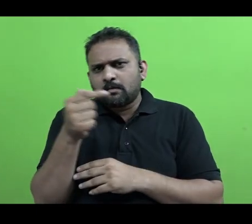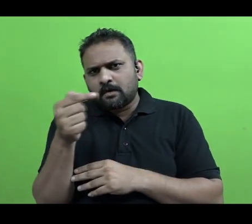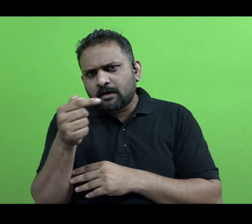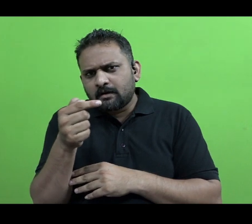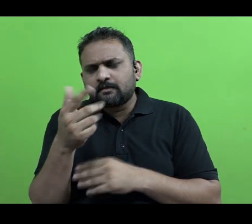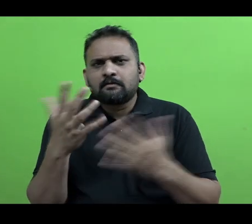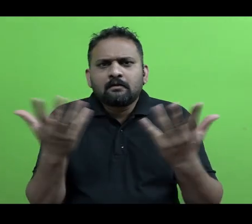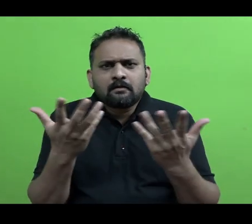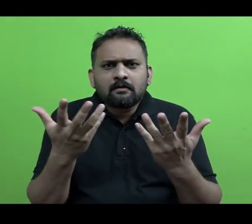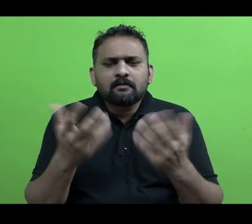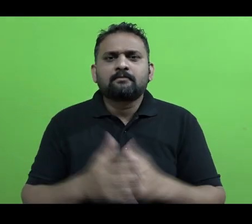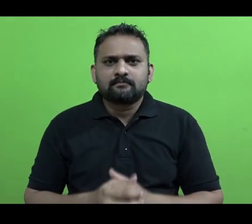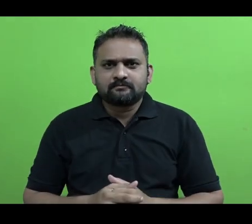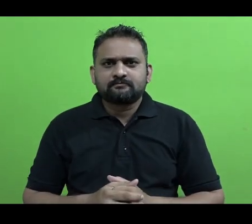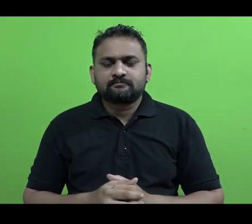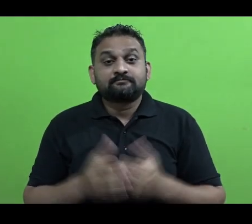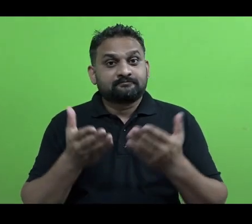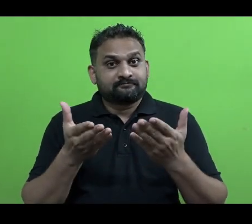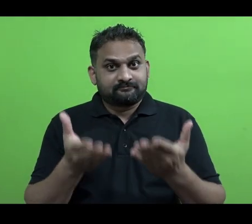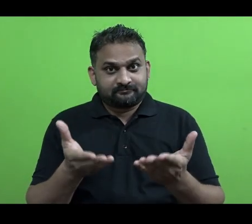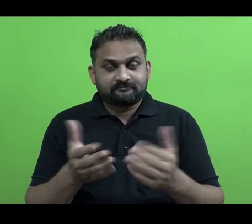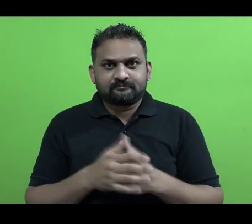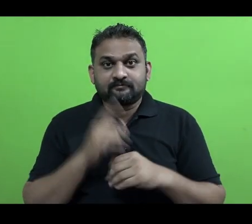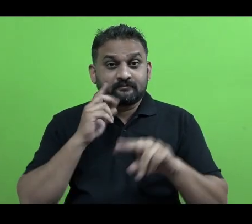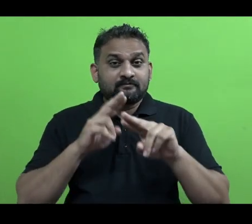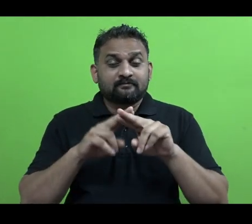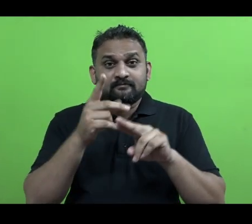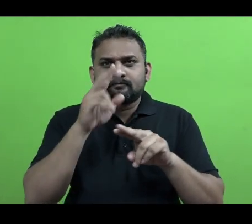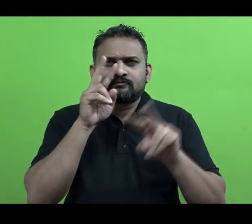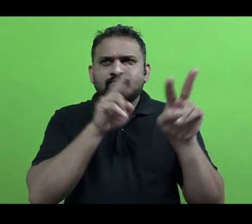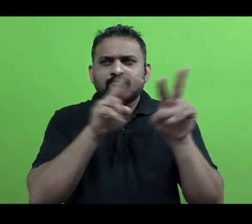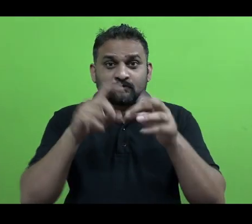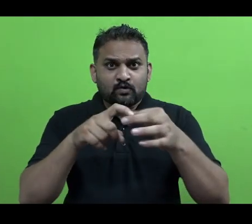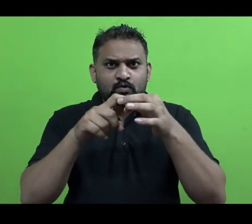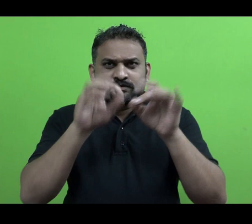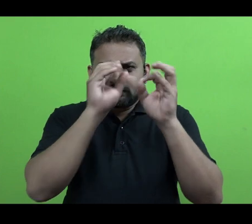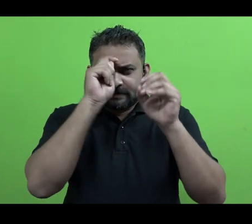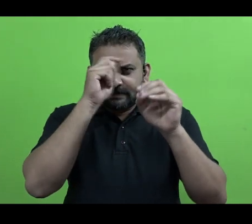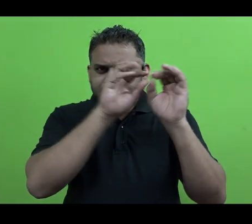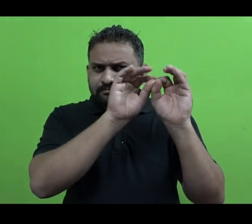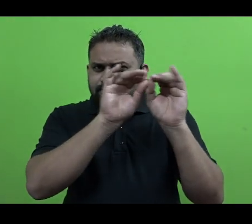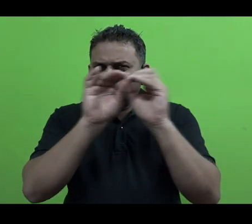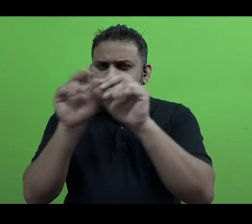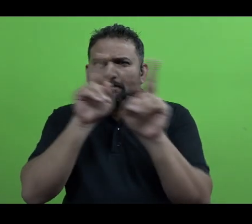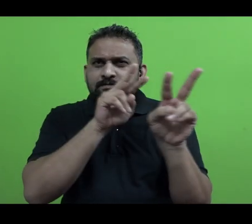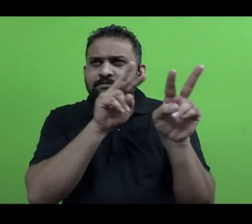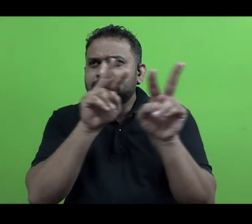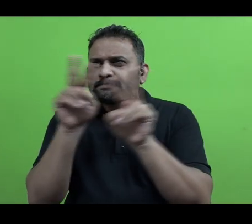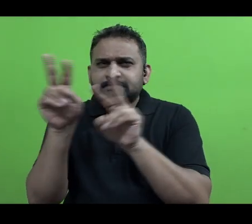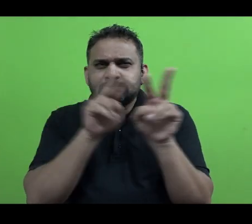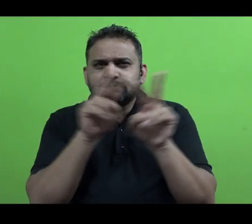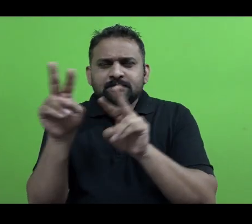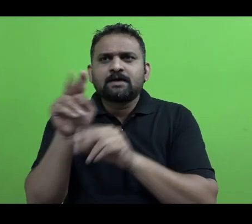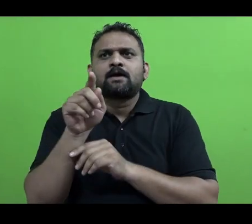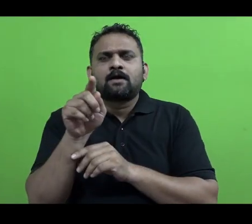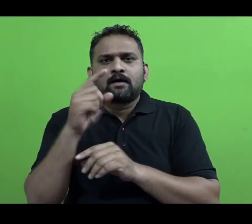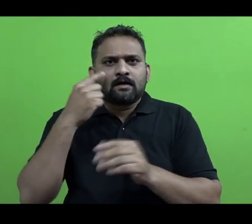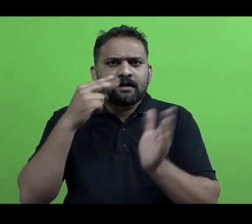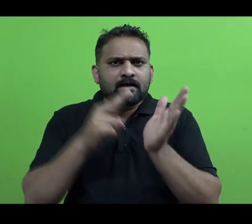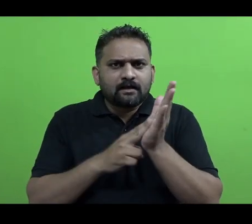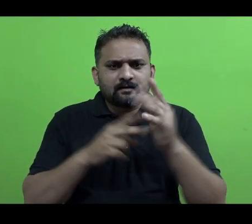Do we need to subtract? Now if we see in this question, for this sum, we have the words 'in